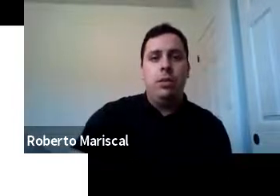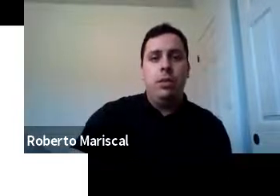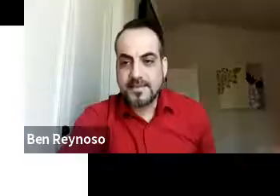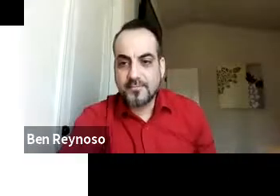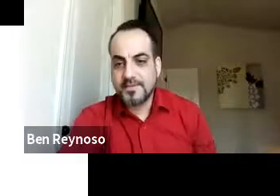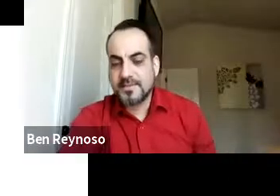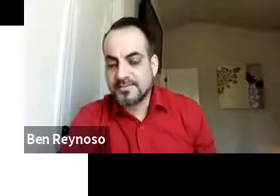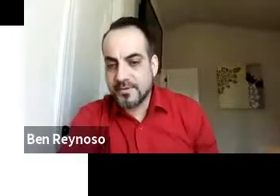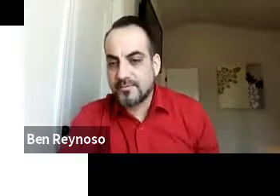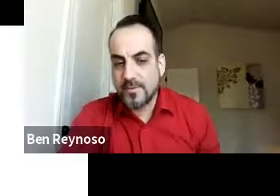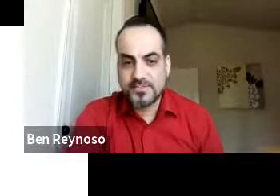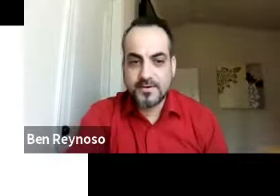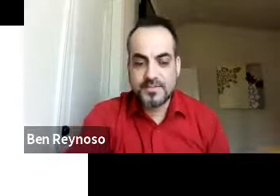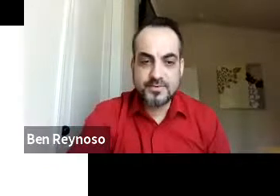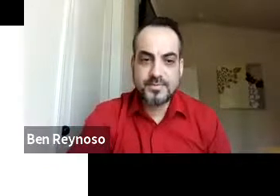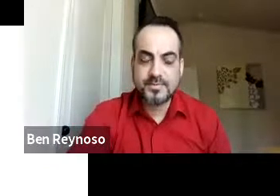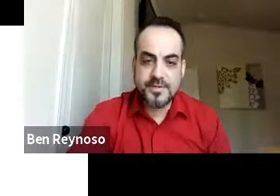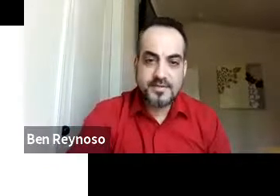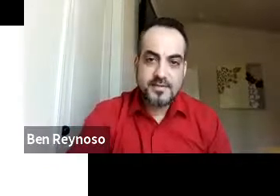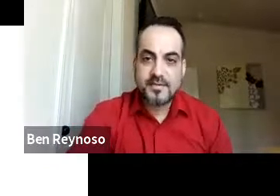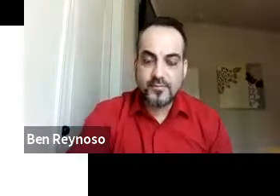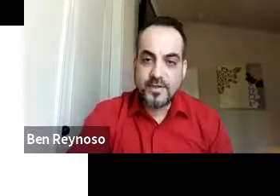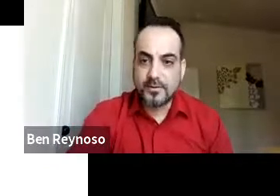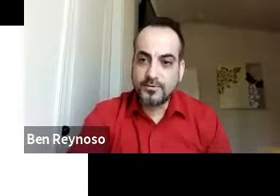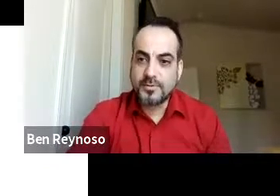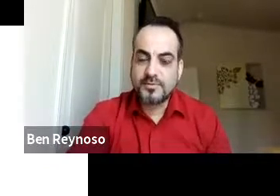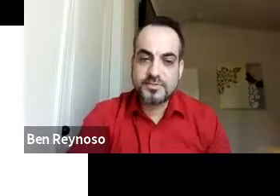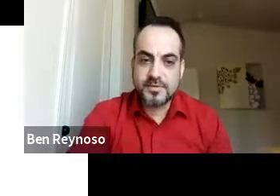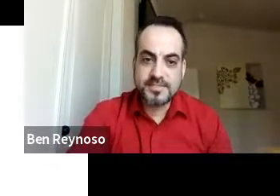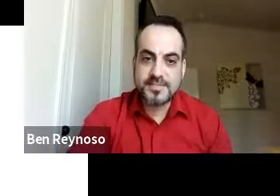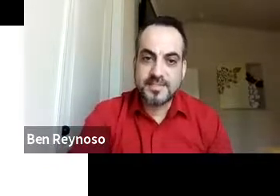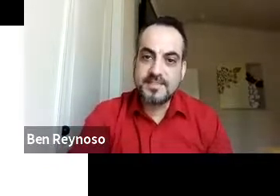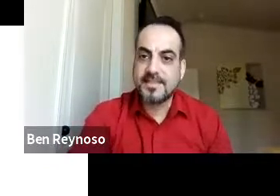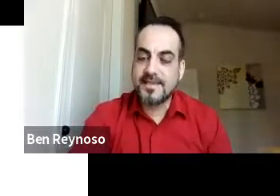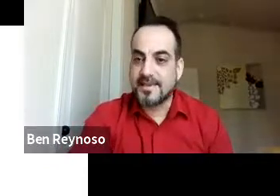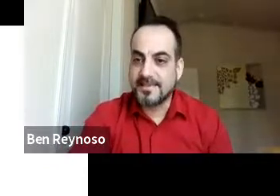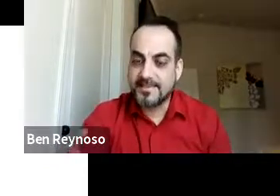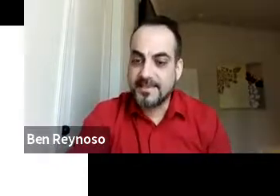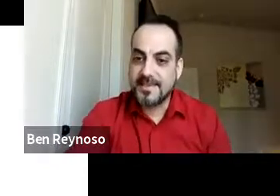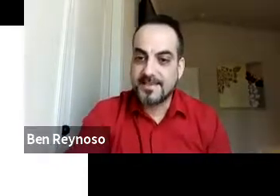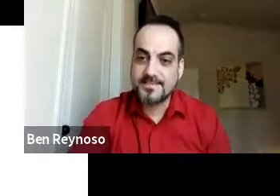And I think one of the things and Robert Sorry to interrupt you, but with our older students I think they get I think they get